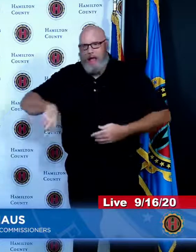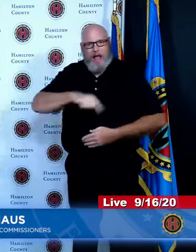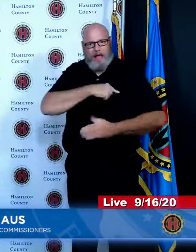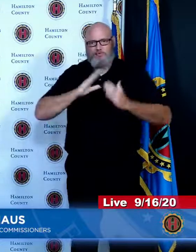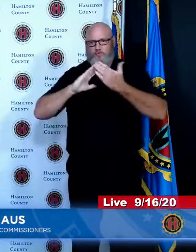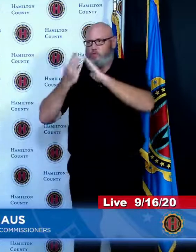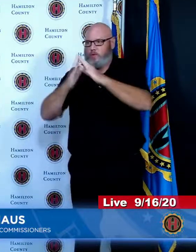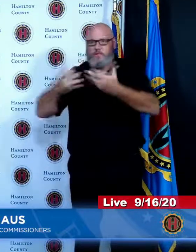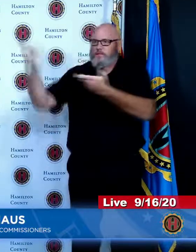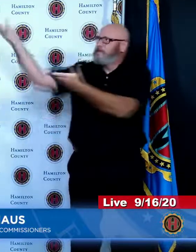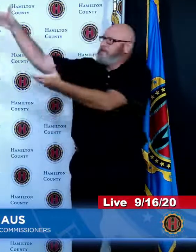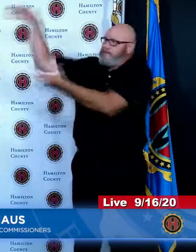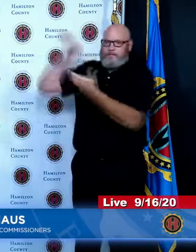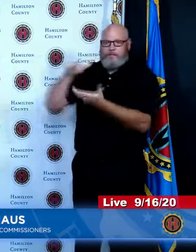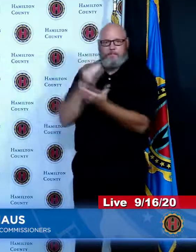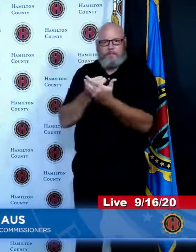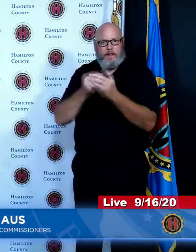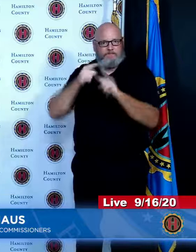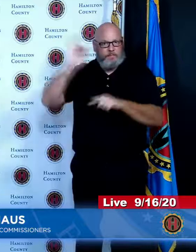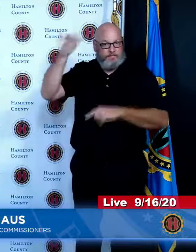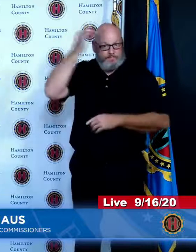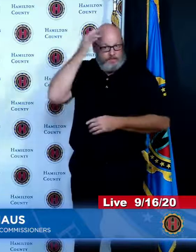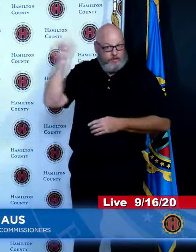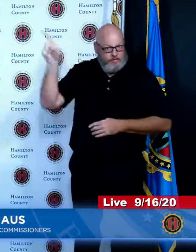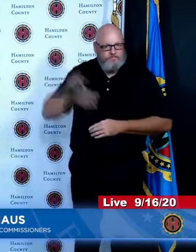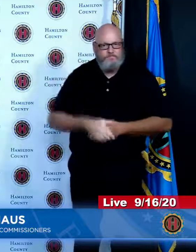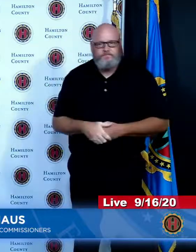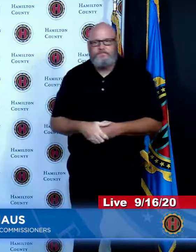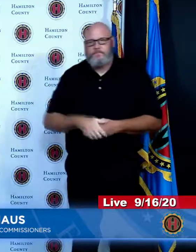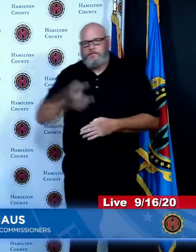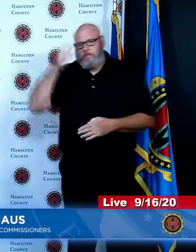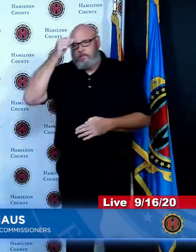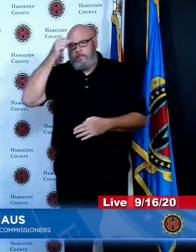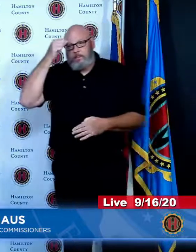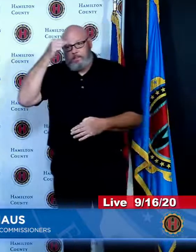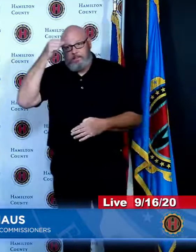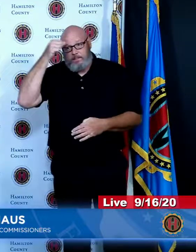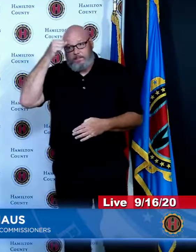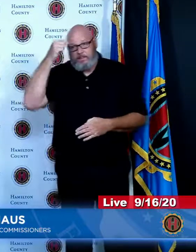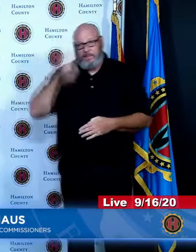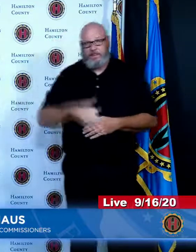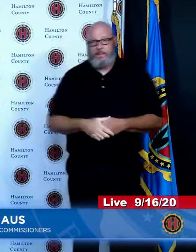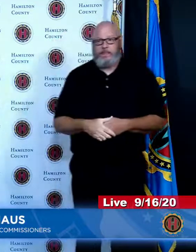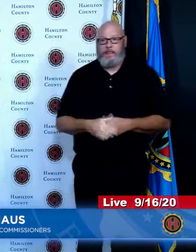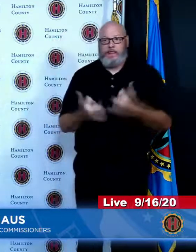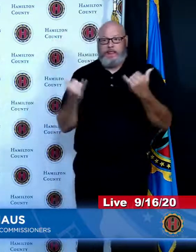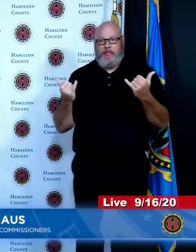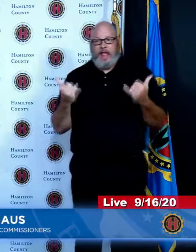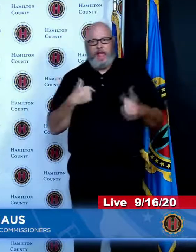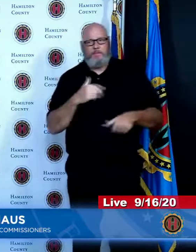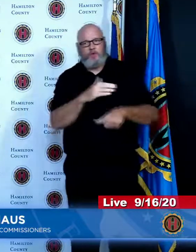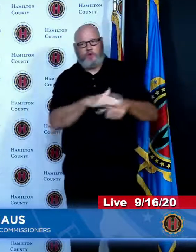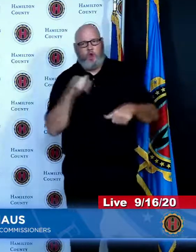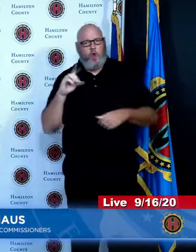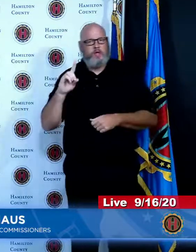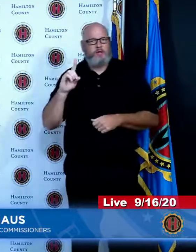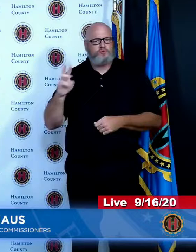Cincinnati all right so now I'm going to hang it hand it over to Dr Steve Feagins Medical Director of Hamilton